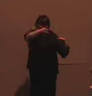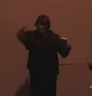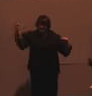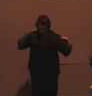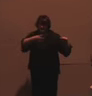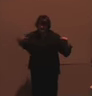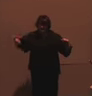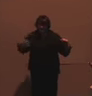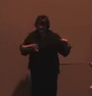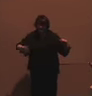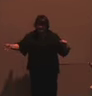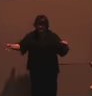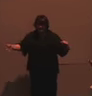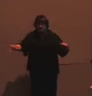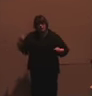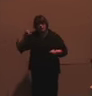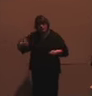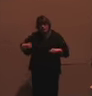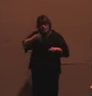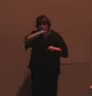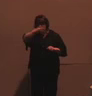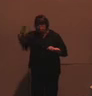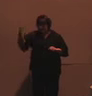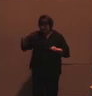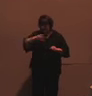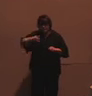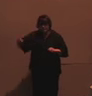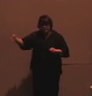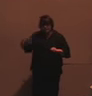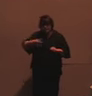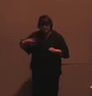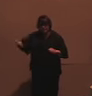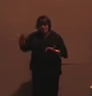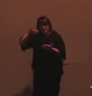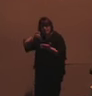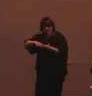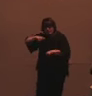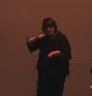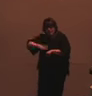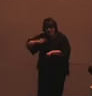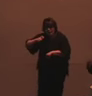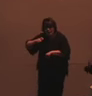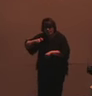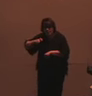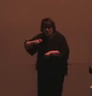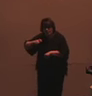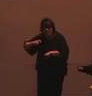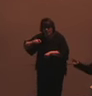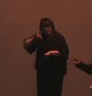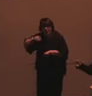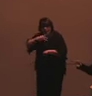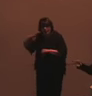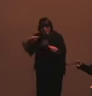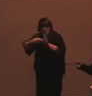So in here, there is no time flowing behind the world,